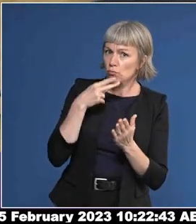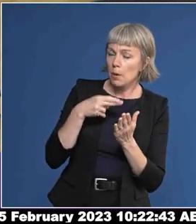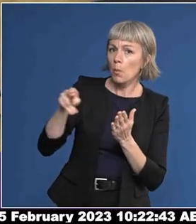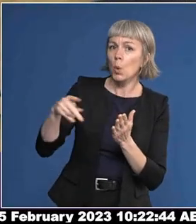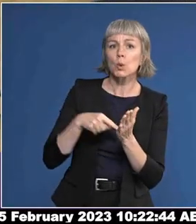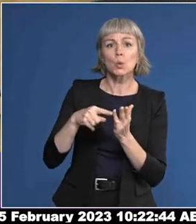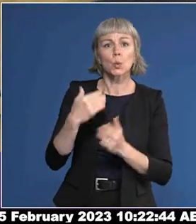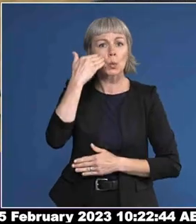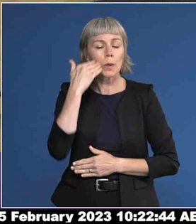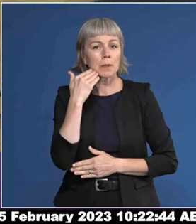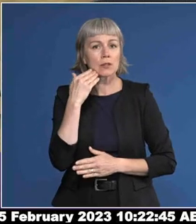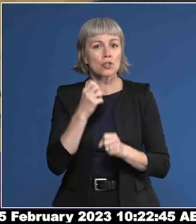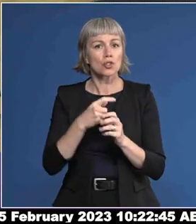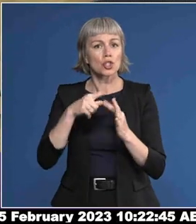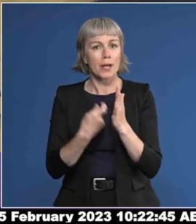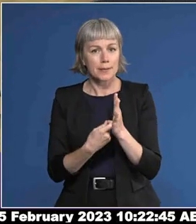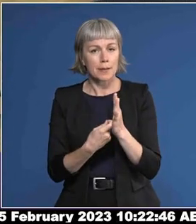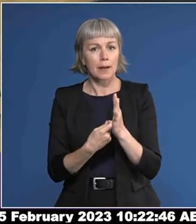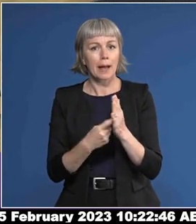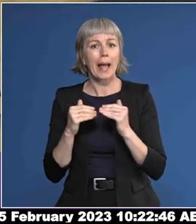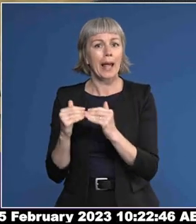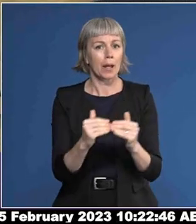Yes. Yes. MS EASTMAN: And you have to report on the number of women you employ?